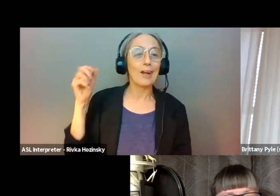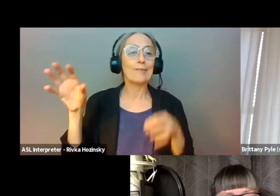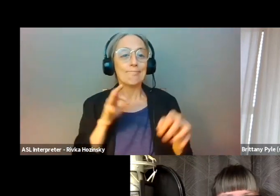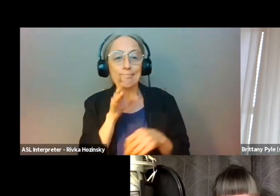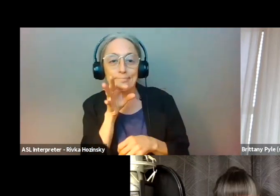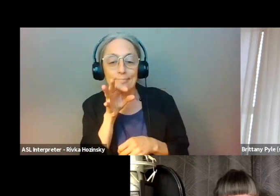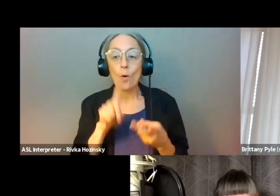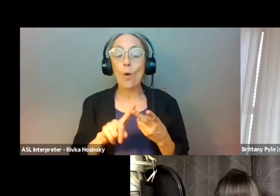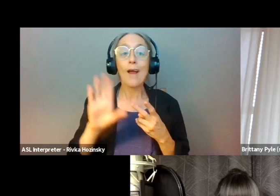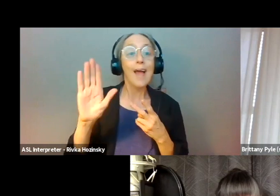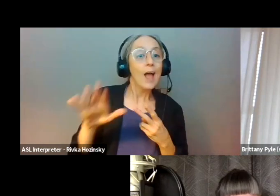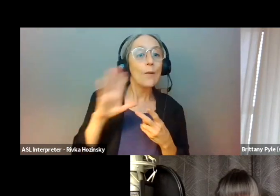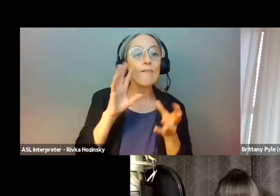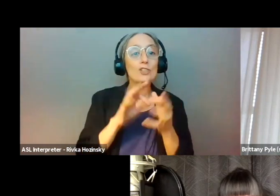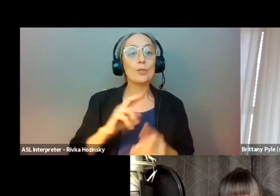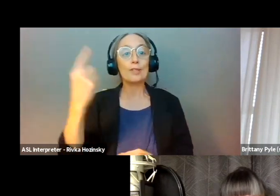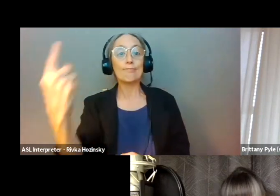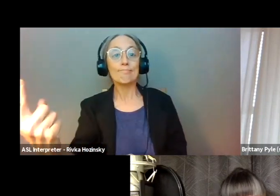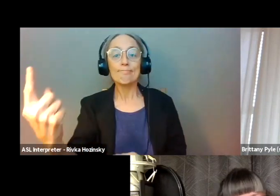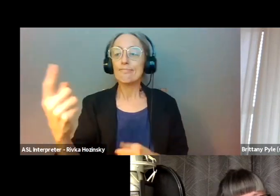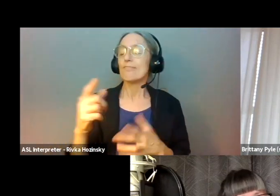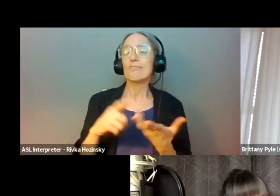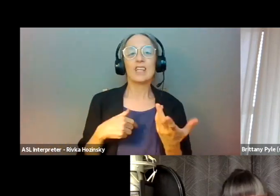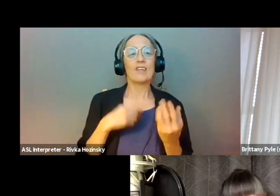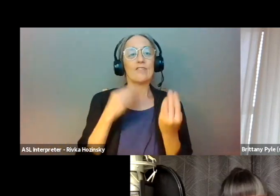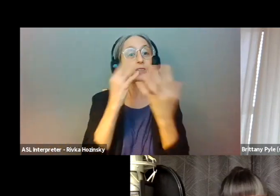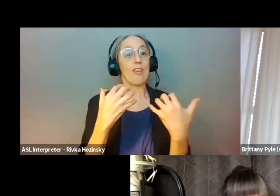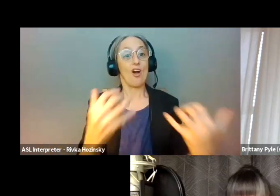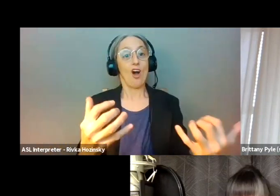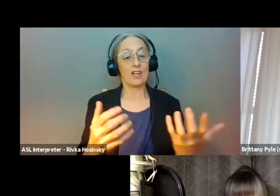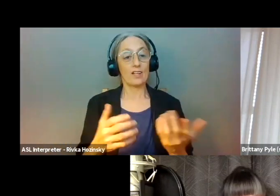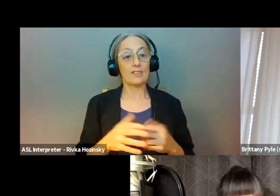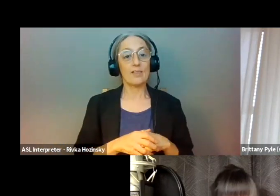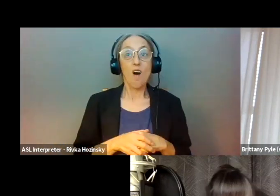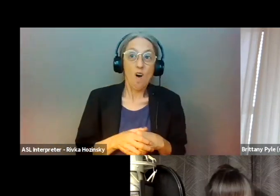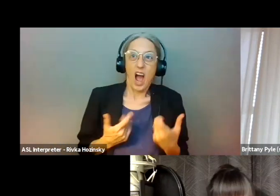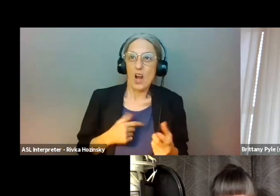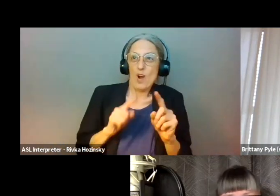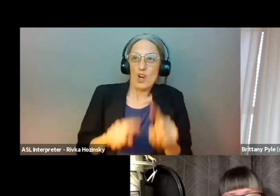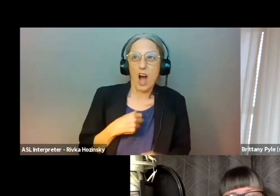Having that knowledge from the get go, maybe somebody doesn't want to go to that performance, and that's cool. They can go to a different date.